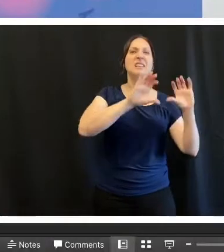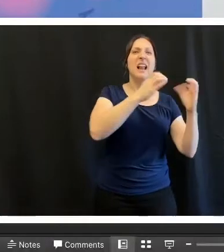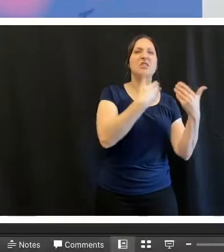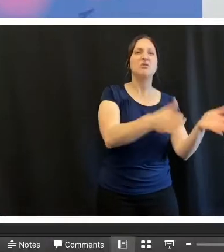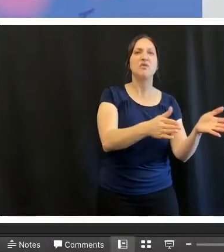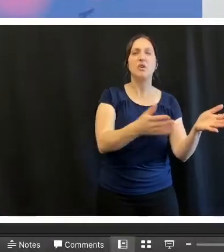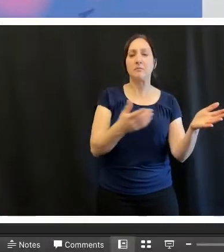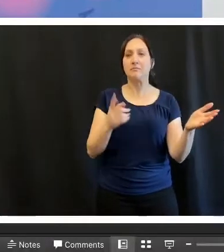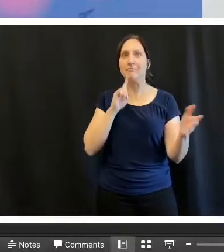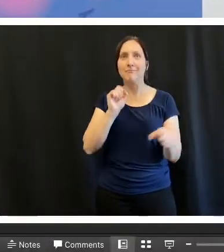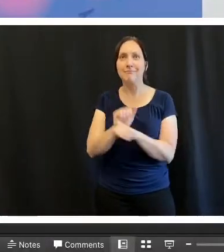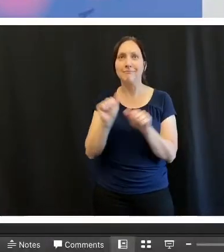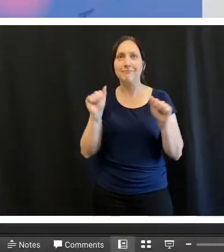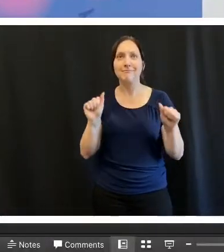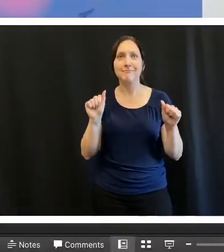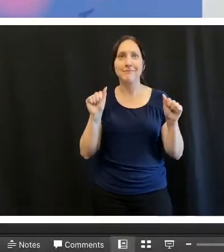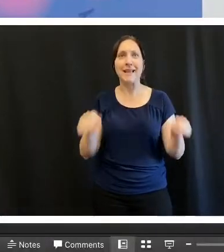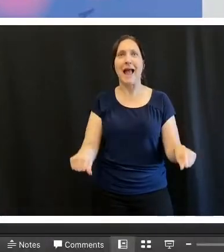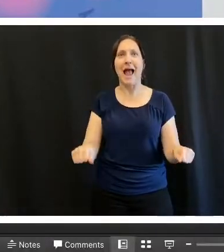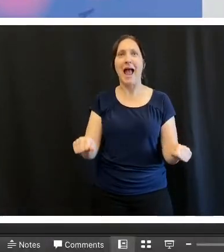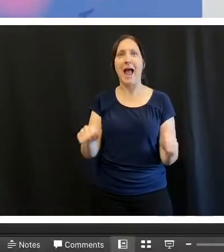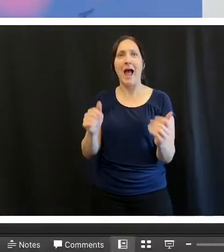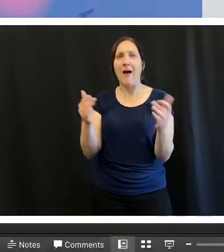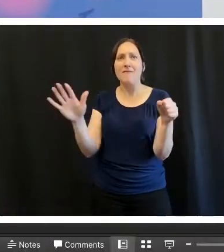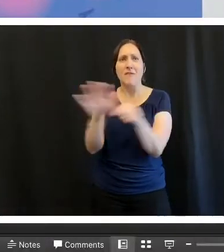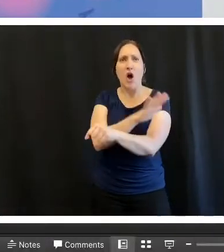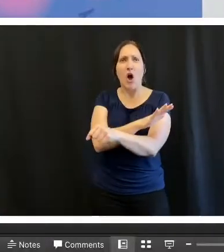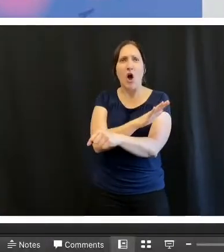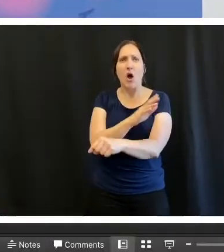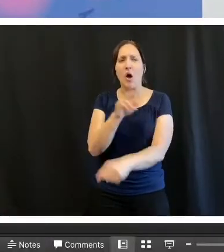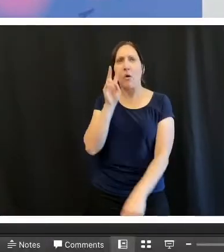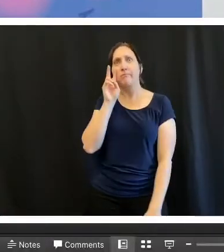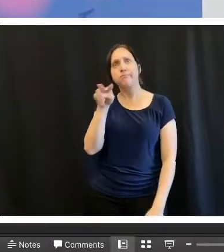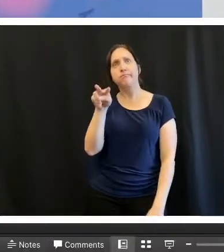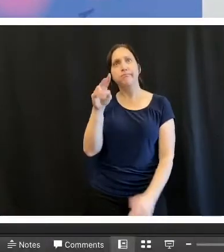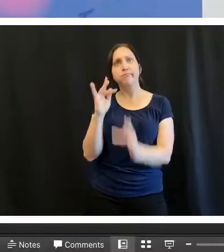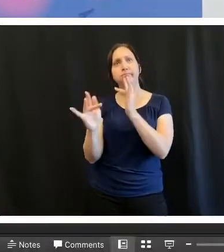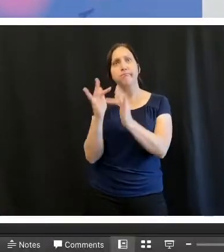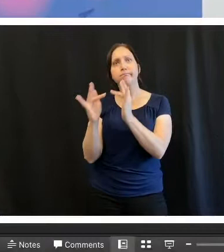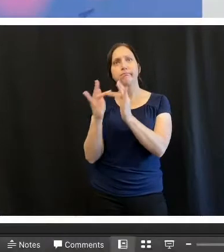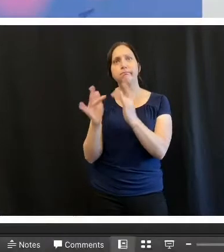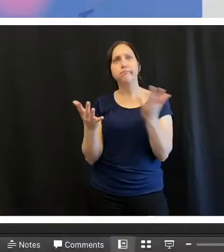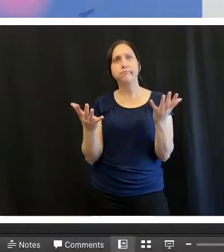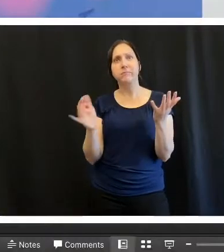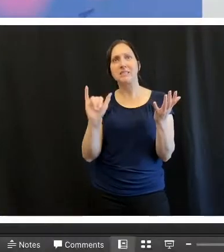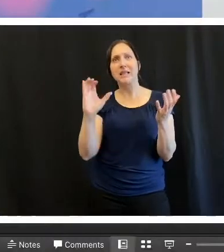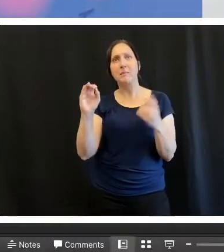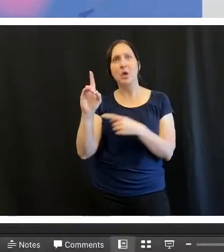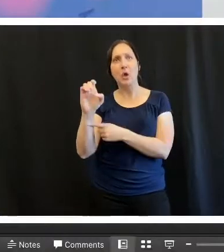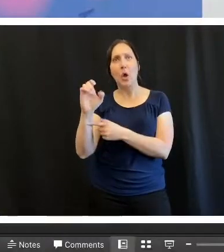that fully virtualized online using the same code sets that they might have been working with before.